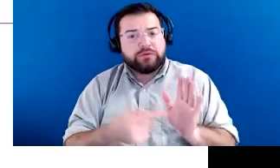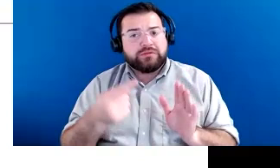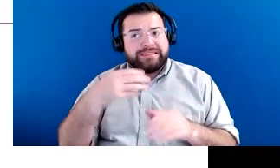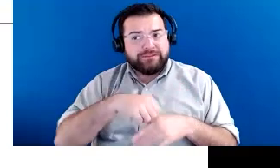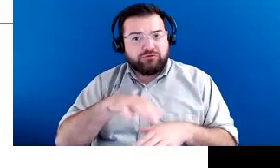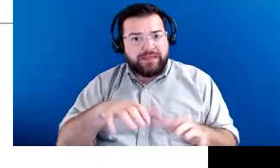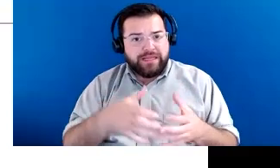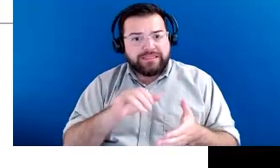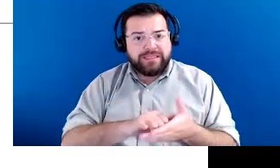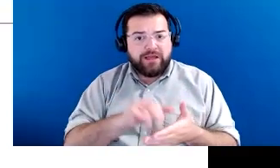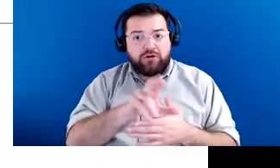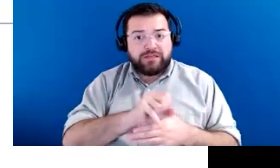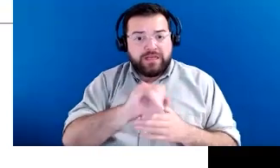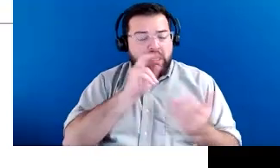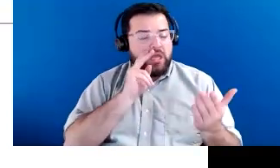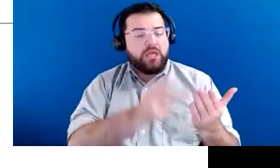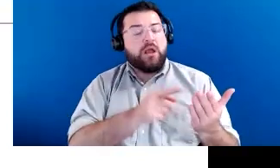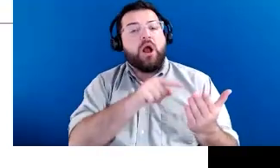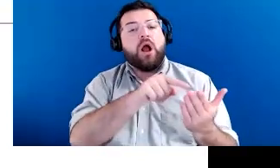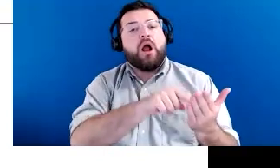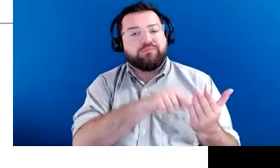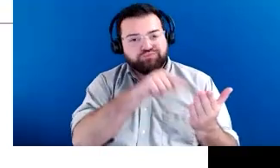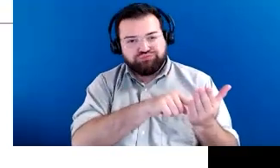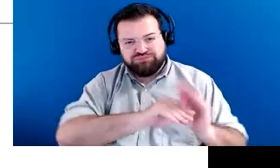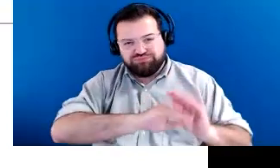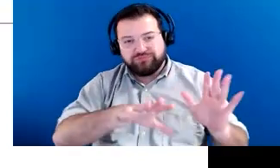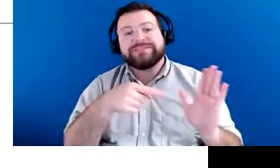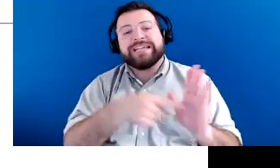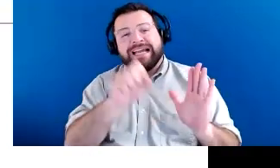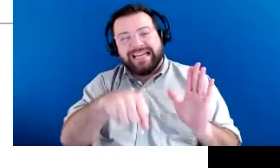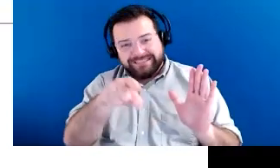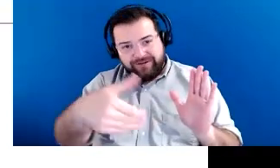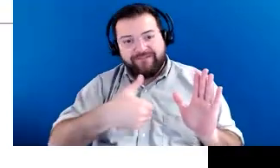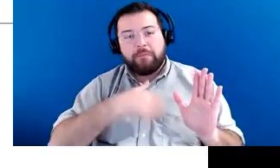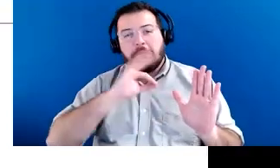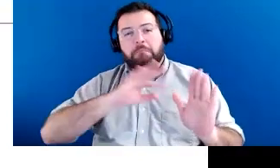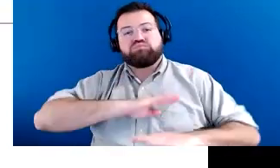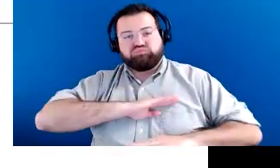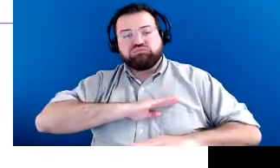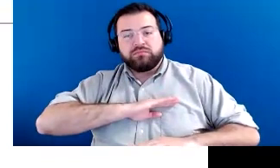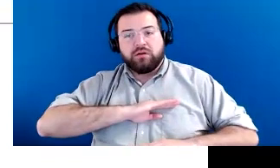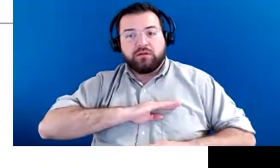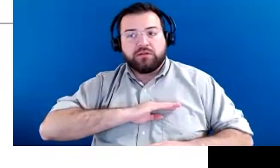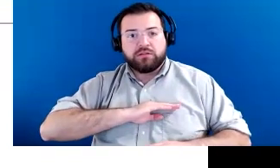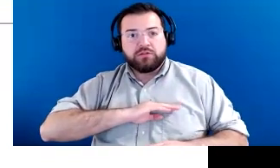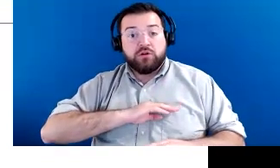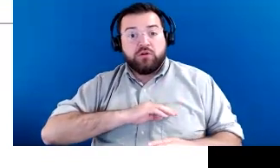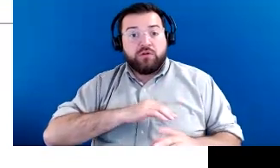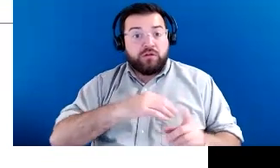that an evaluator or an accreditor can look and say, yes, you're doing that. Yes, you're doing that. So, you know, balancing those two things,